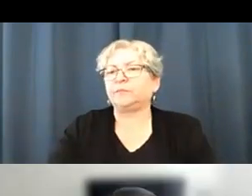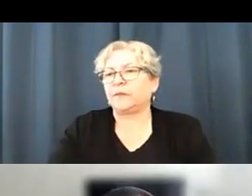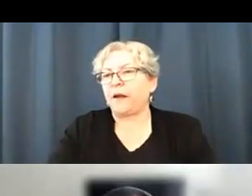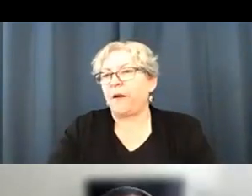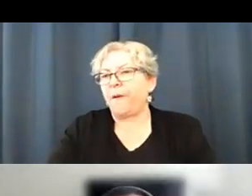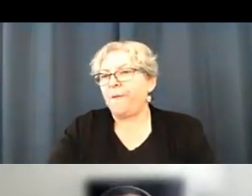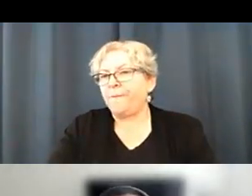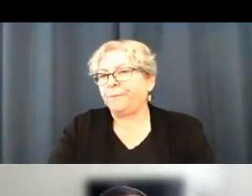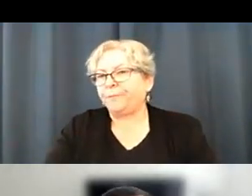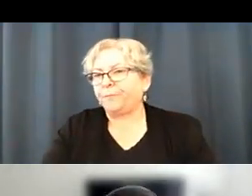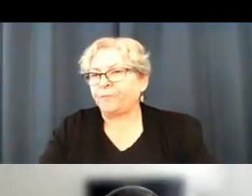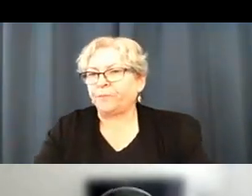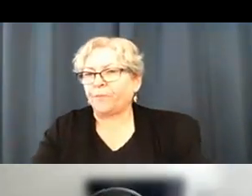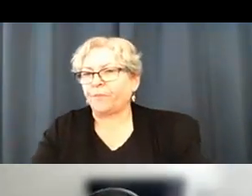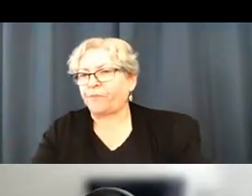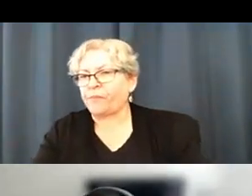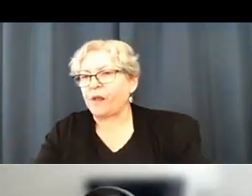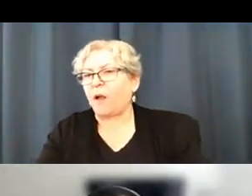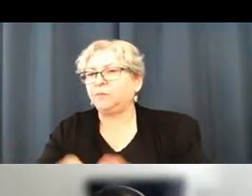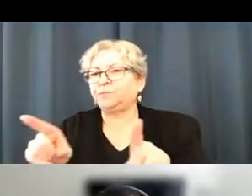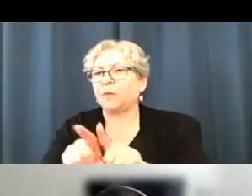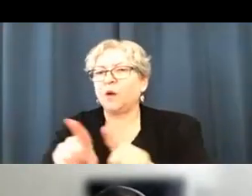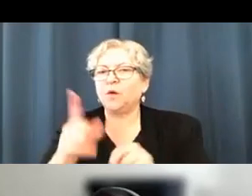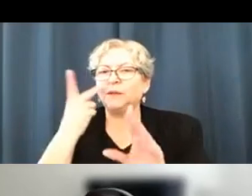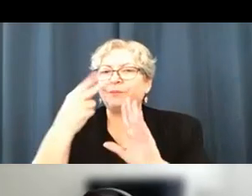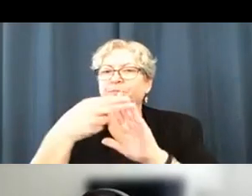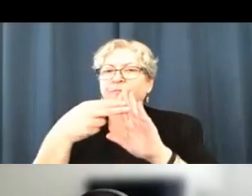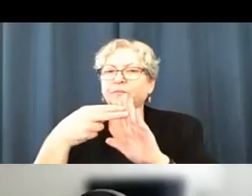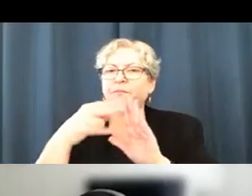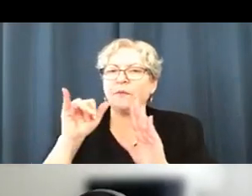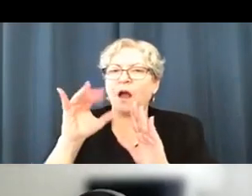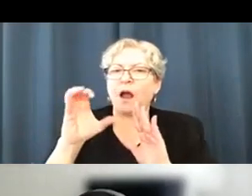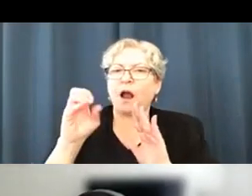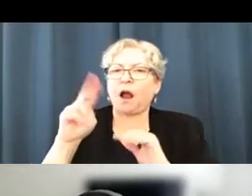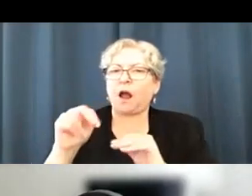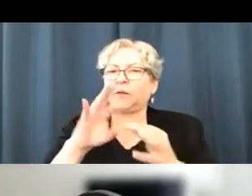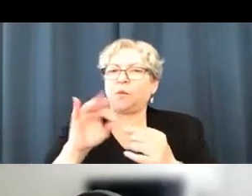And we often see... Labels icons are associated with the buttons, but they don't have